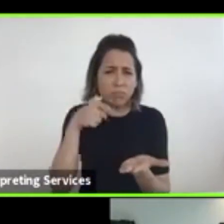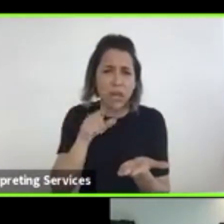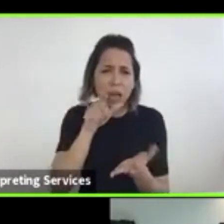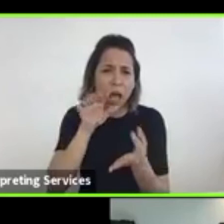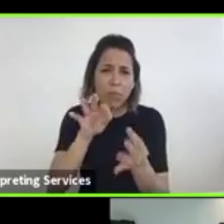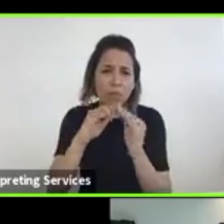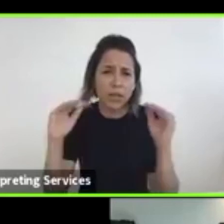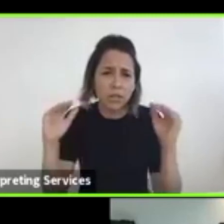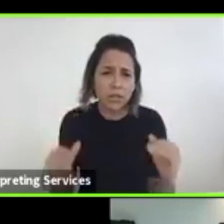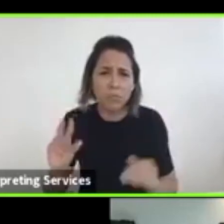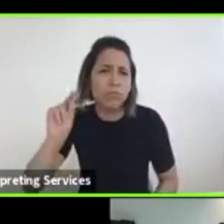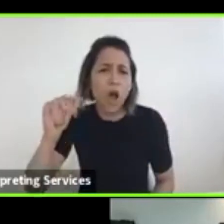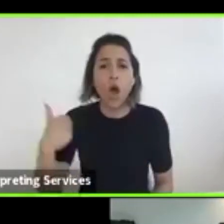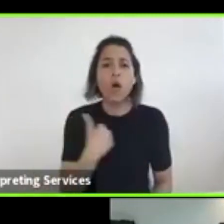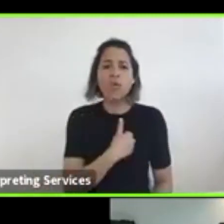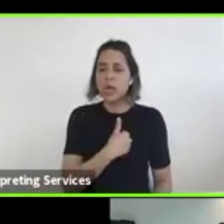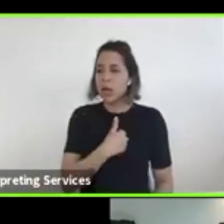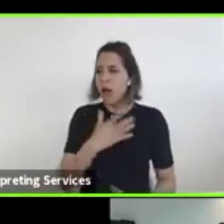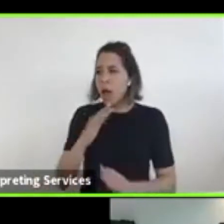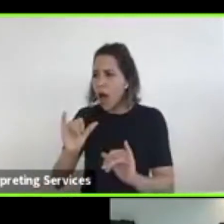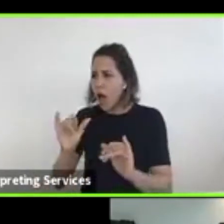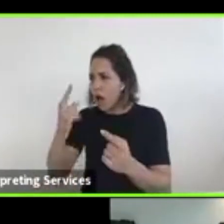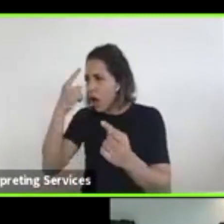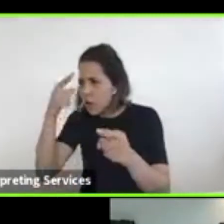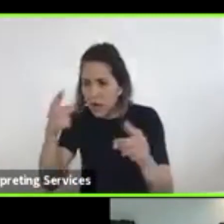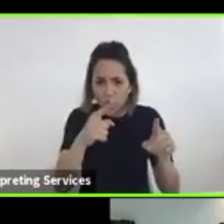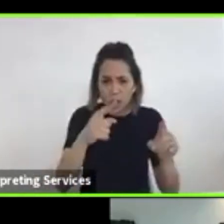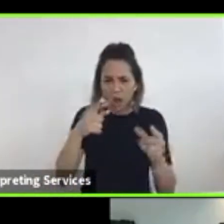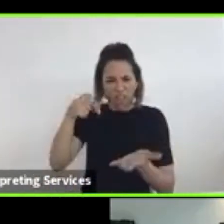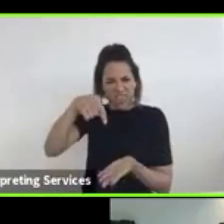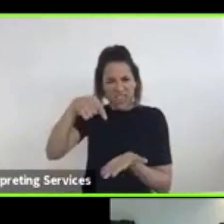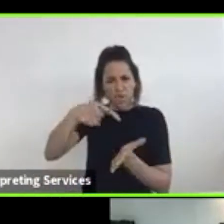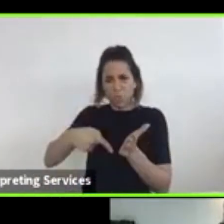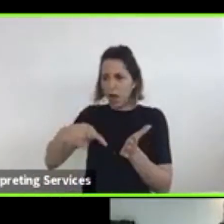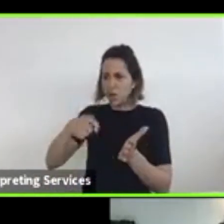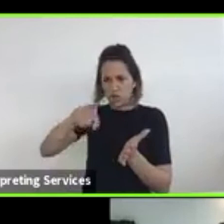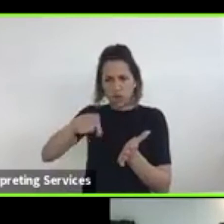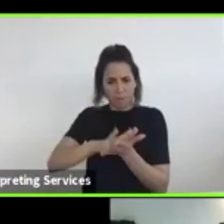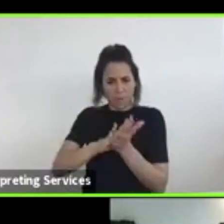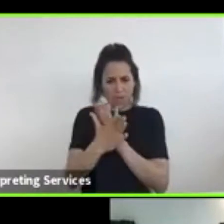ARRIVED AT, LIKE, OH, RIGHT! THIS IS WHAT IT SHOULD BE. AND IN THESE PAST FEW MONTHS, WE'RE, LIKE, WHAT DOES THAT EVEN MEAN?